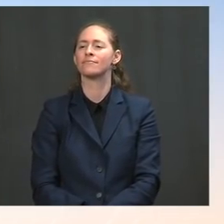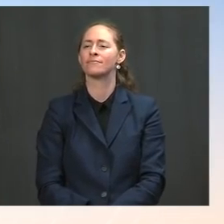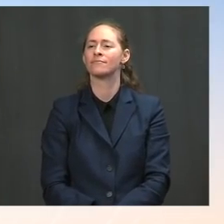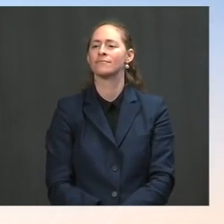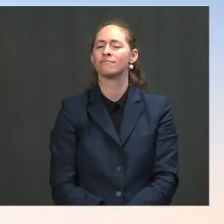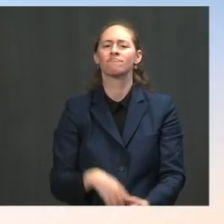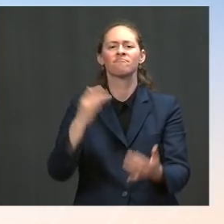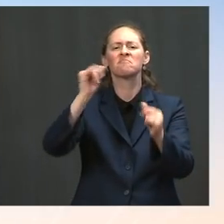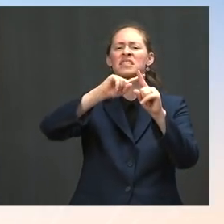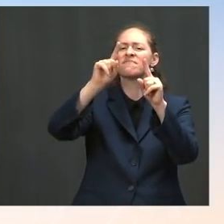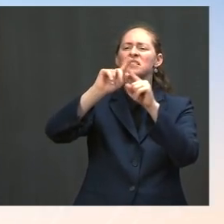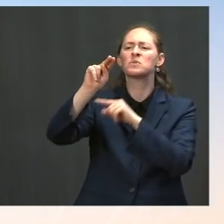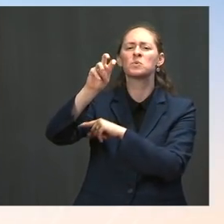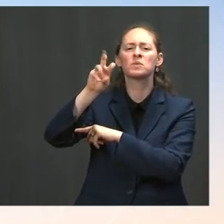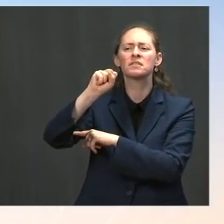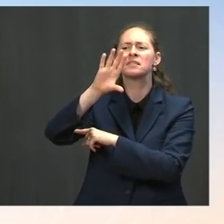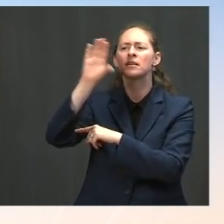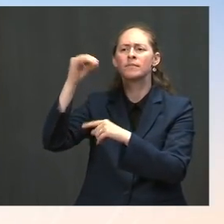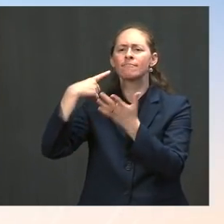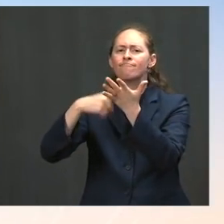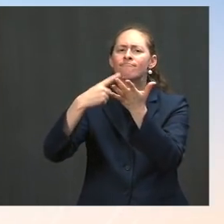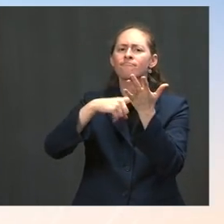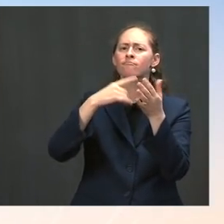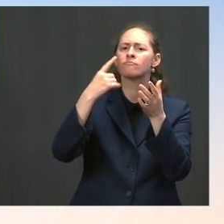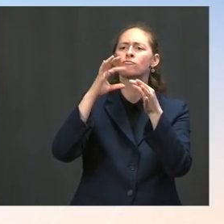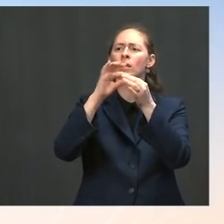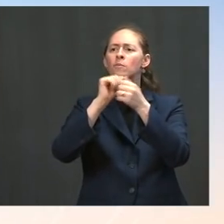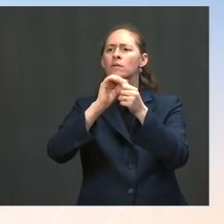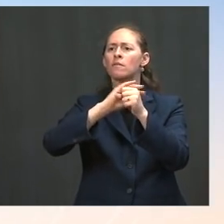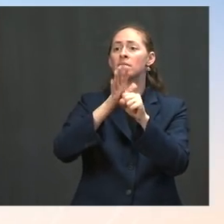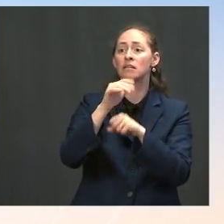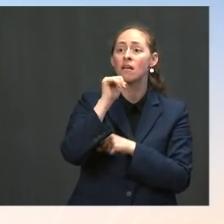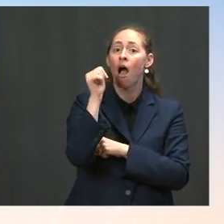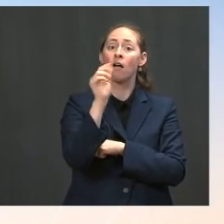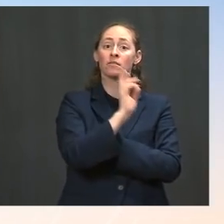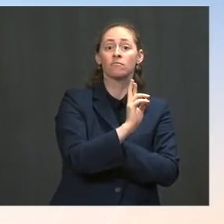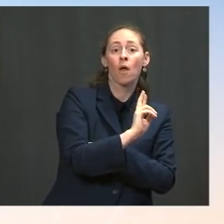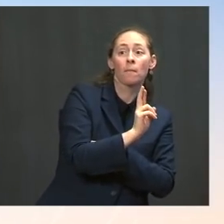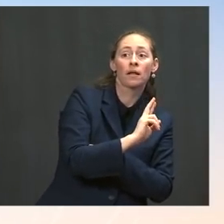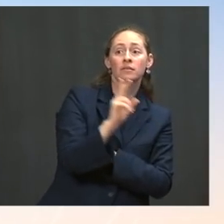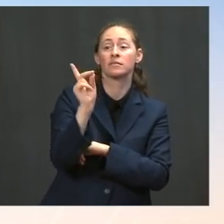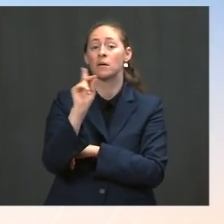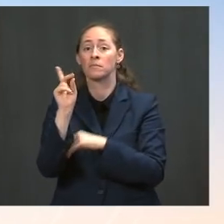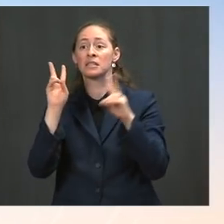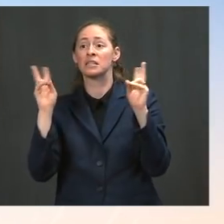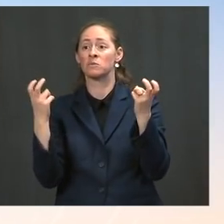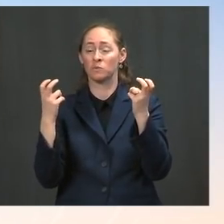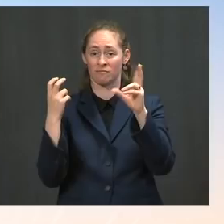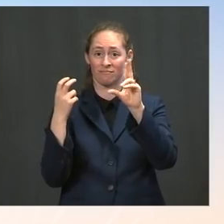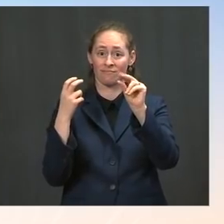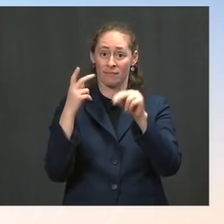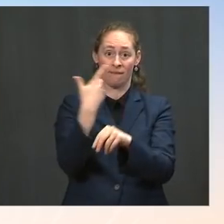We don't see it as a partisan issue. We don't see vaccines as a political issue. It's an issue about keeping Americans safe.